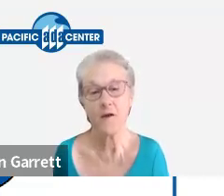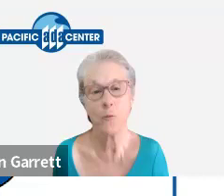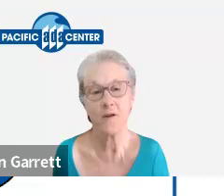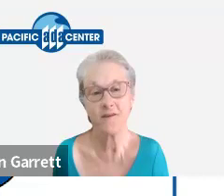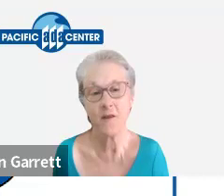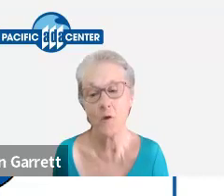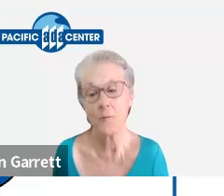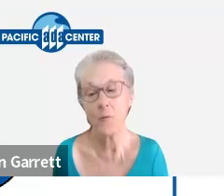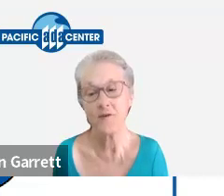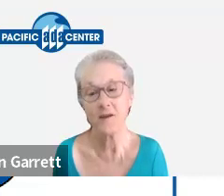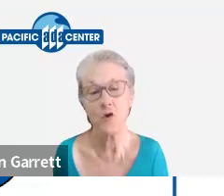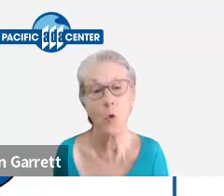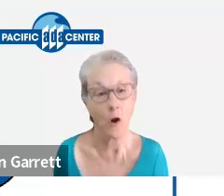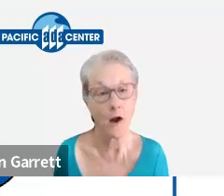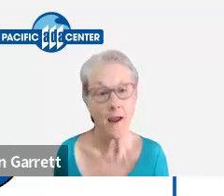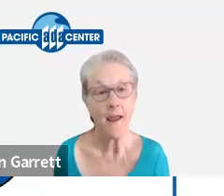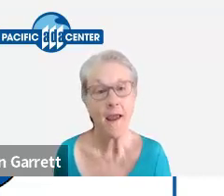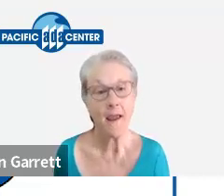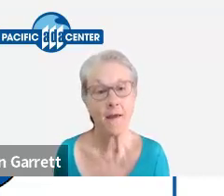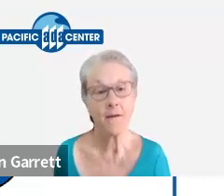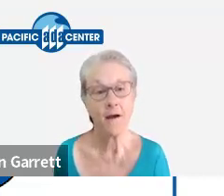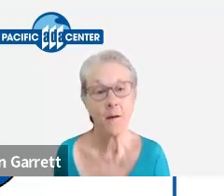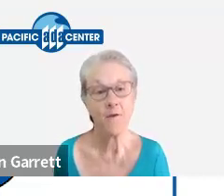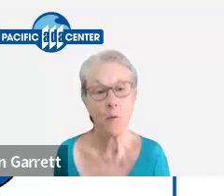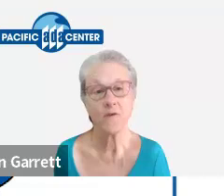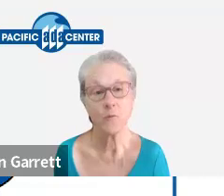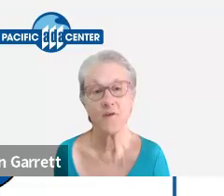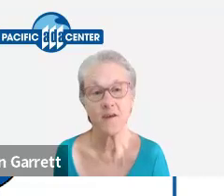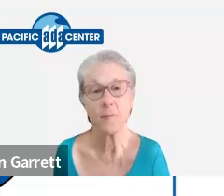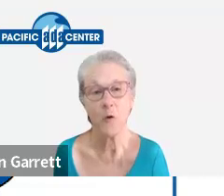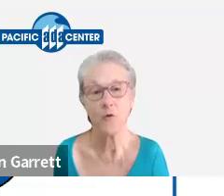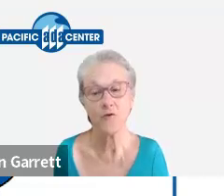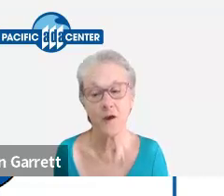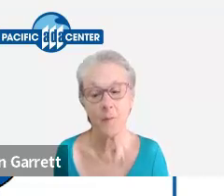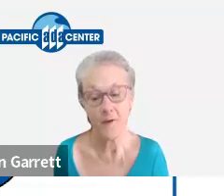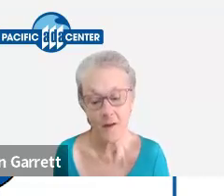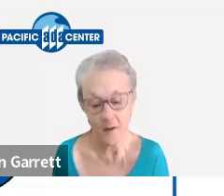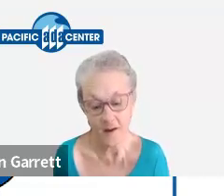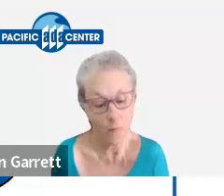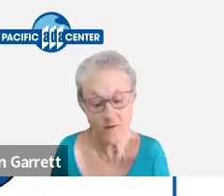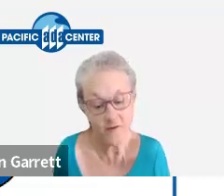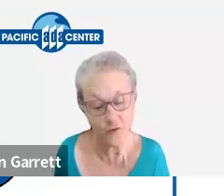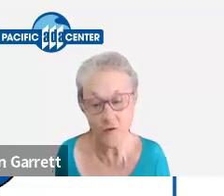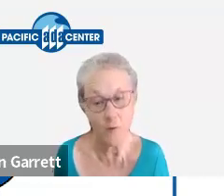I also wanted to say that Willowbrook was in New York. And was exposed. And it certainly